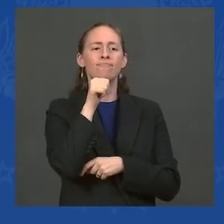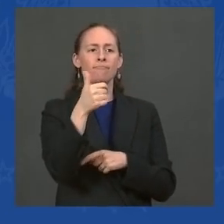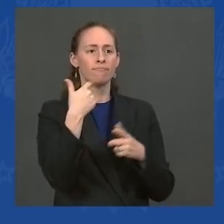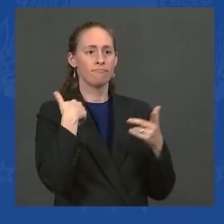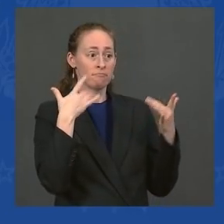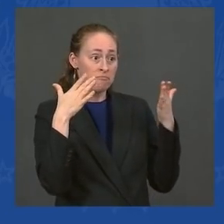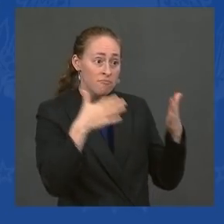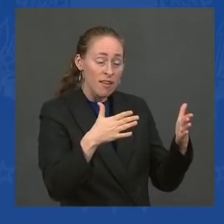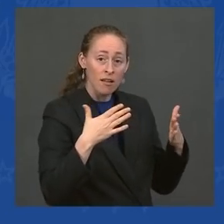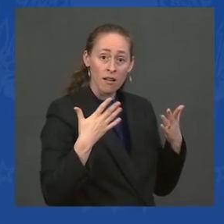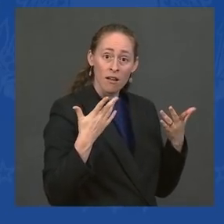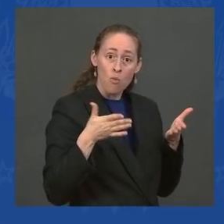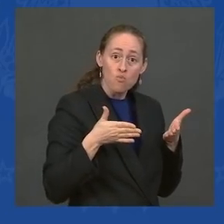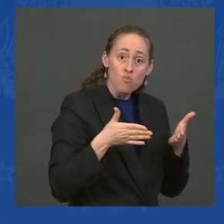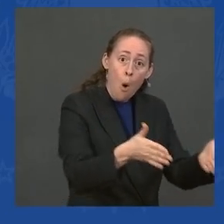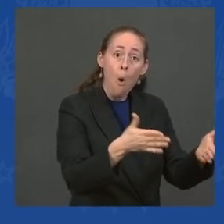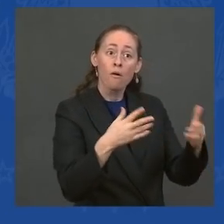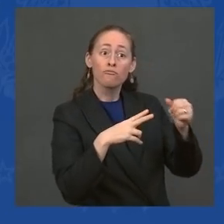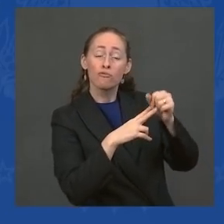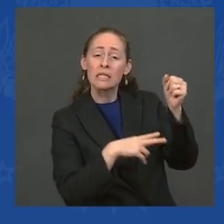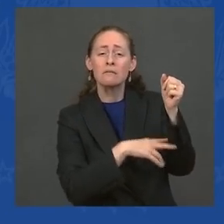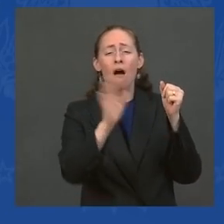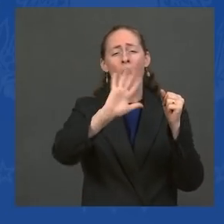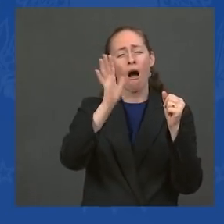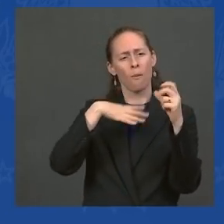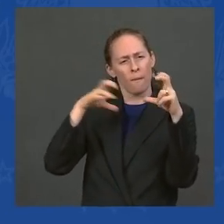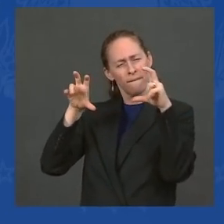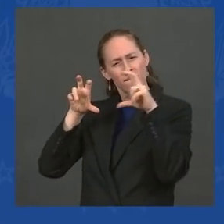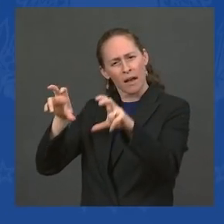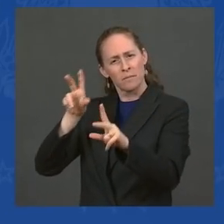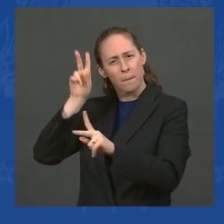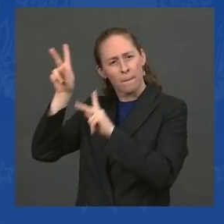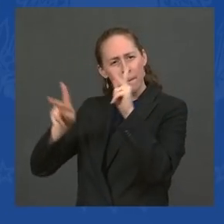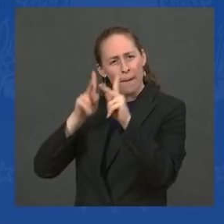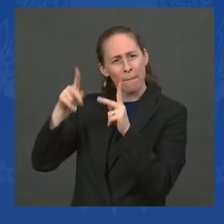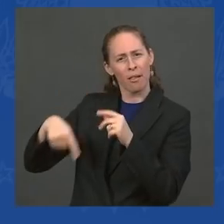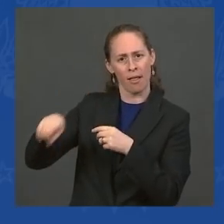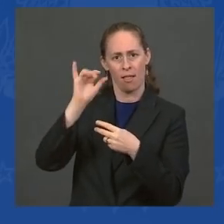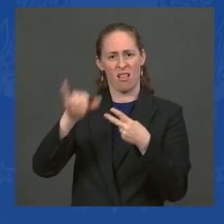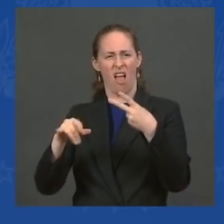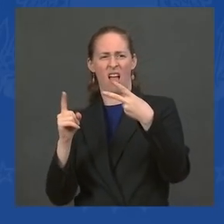We also have to invest in our people. And that's what my second bill does -- the Build Back Better Initiative.